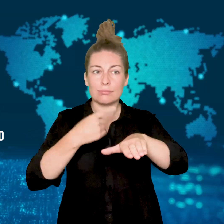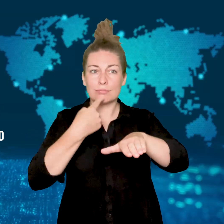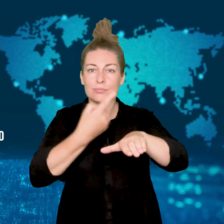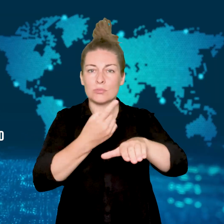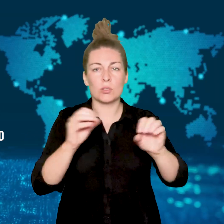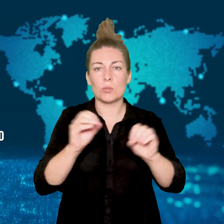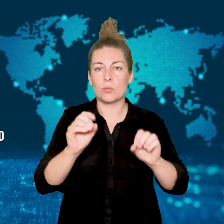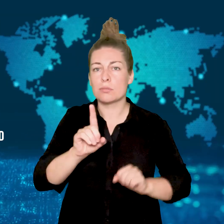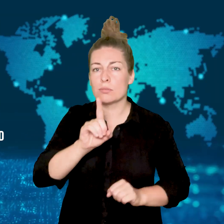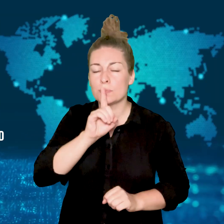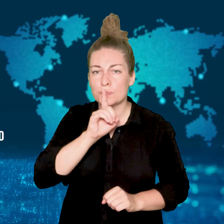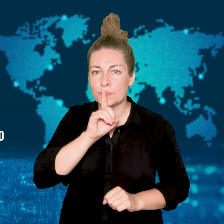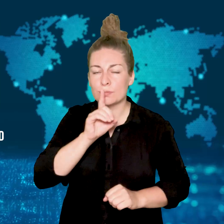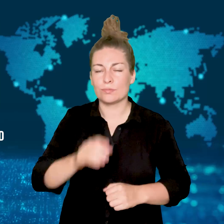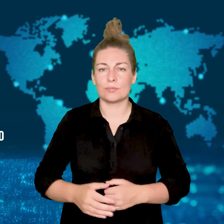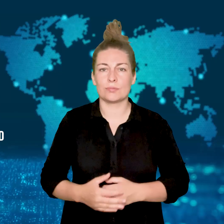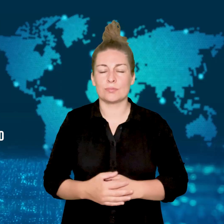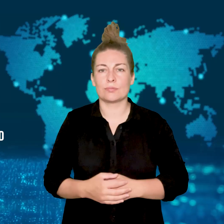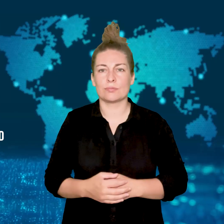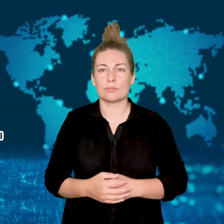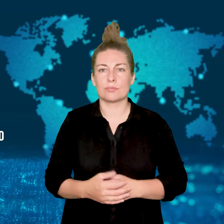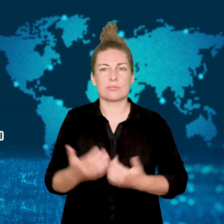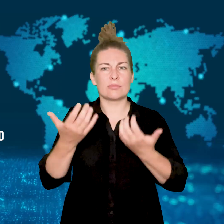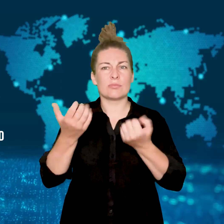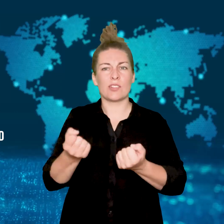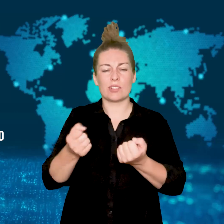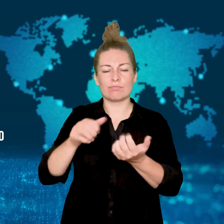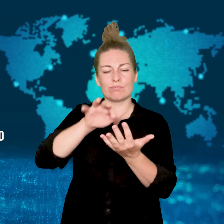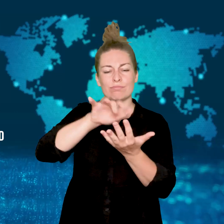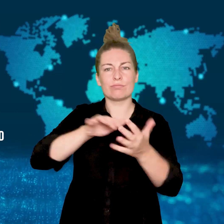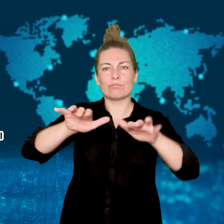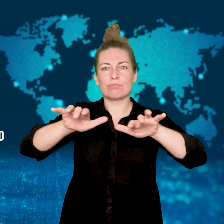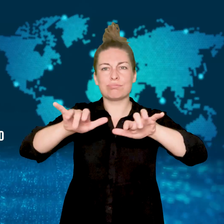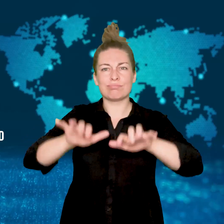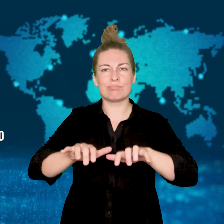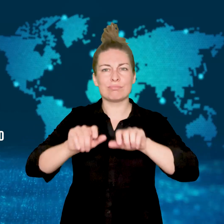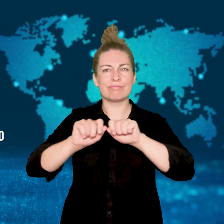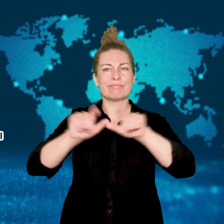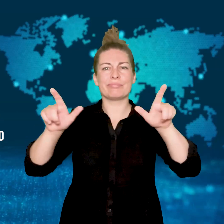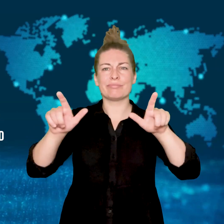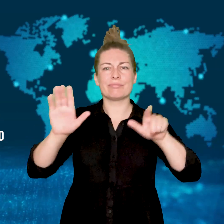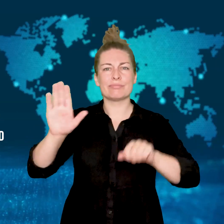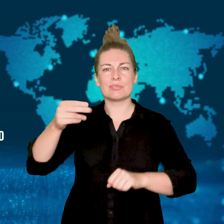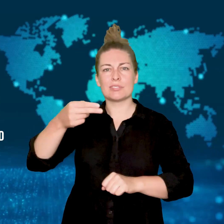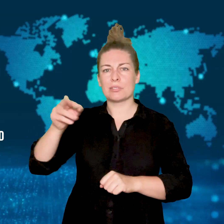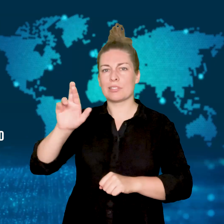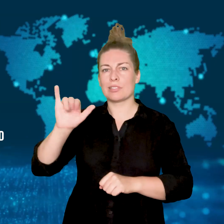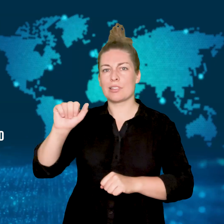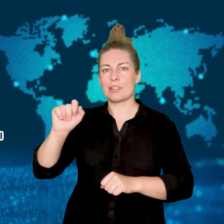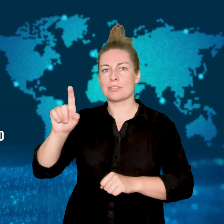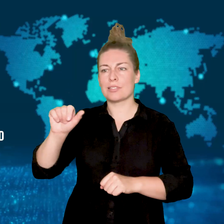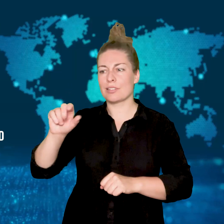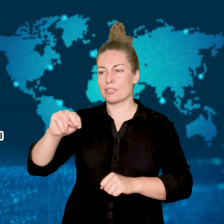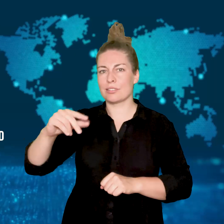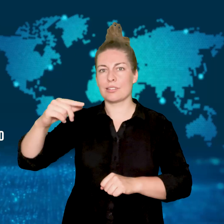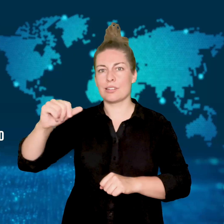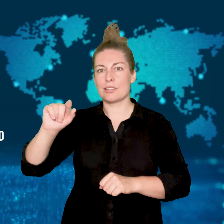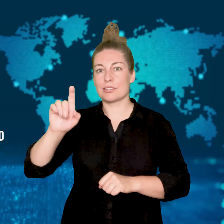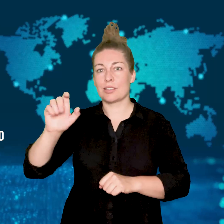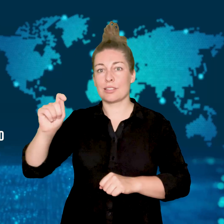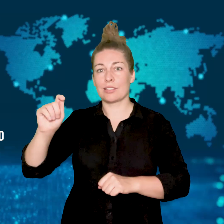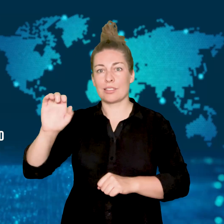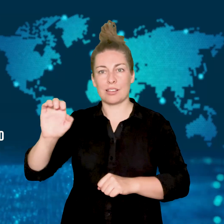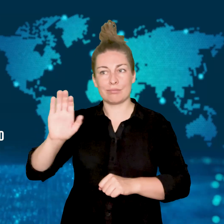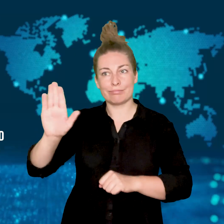According to a report written in the Ryazan Gazette,